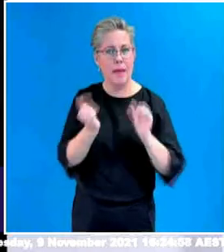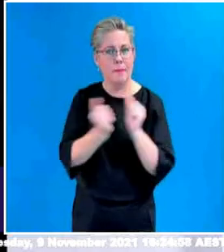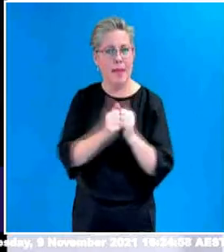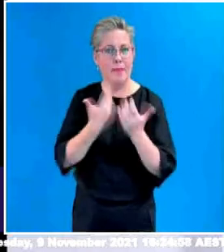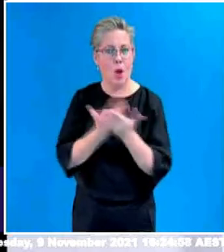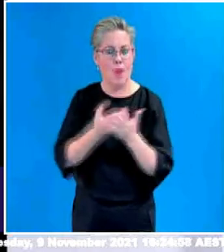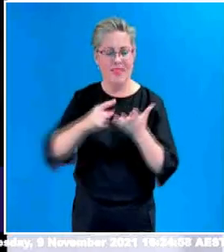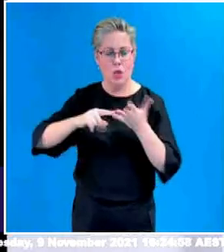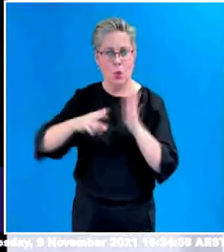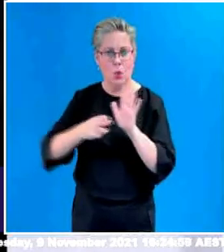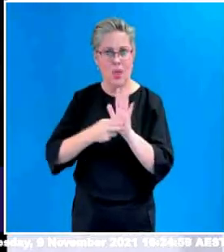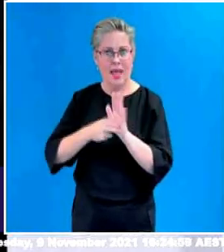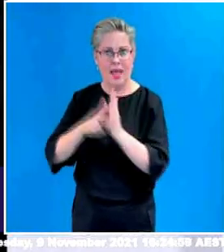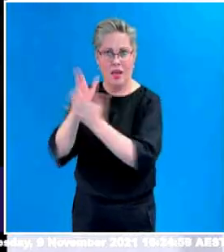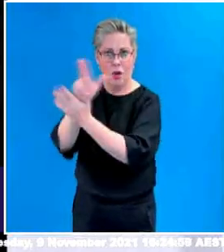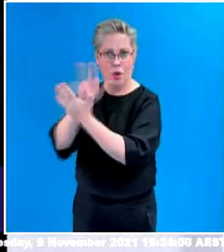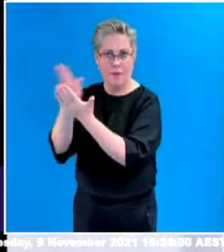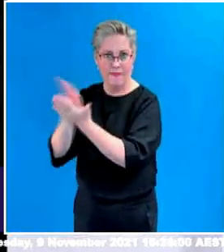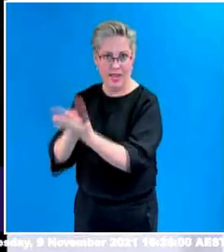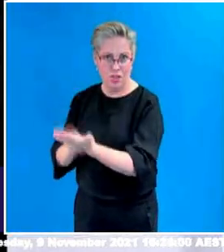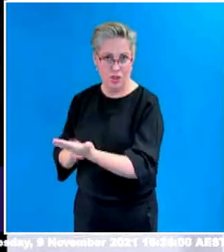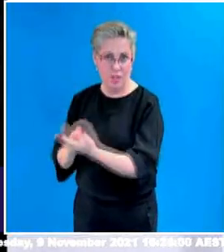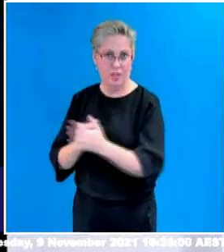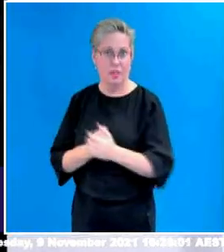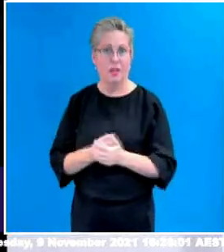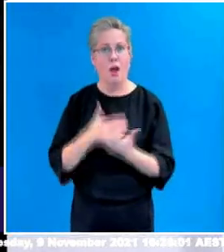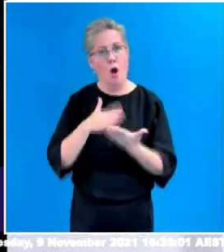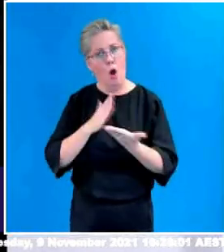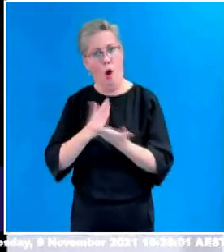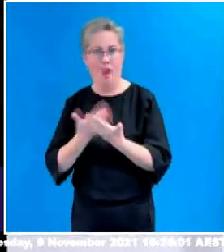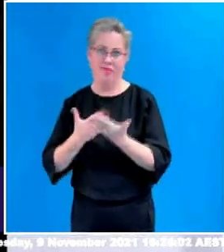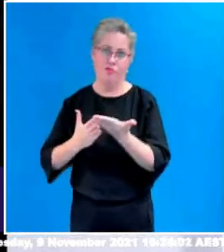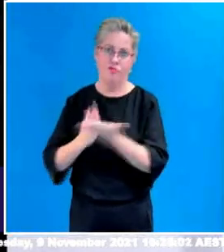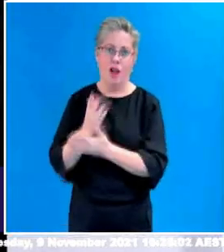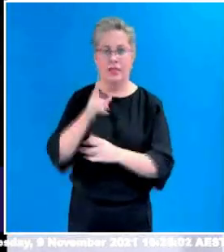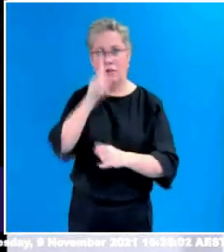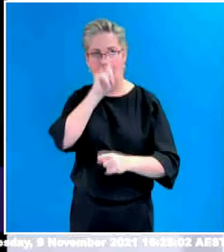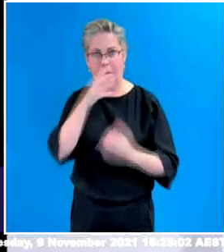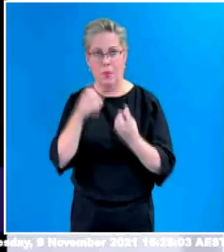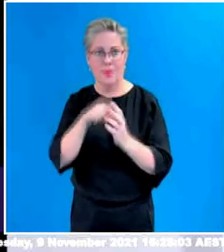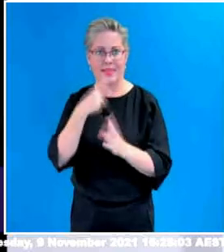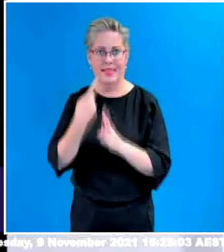Convention on the Rights of Persons with Disabilities part 1, Australia's